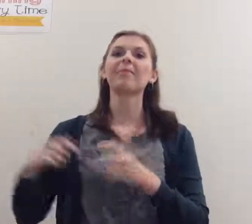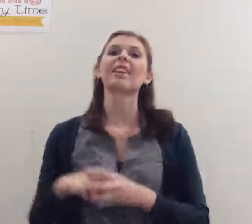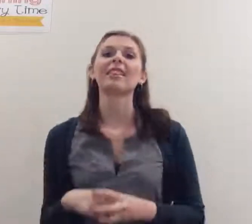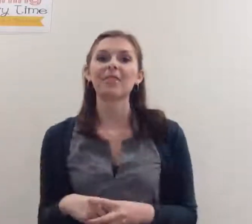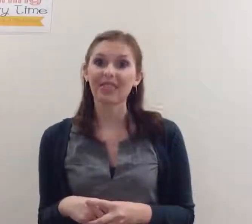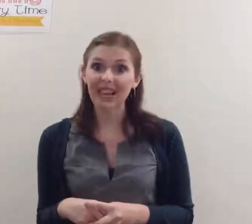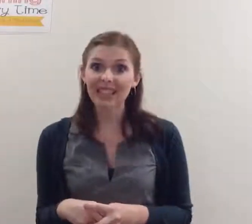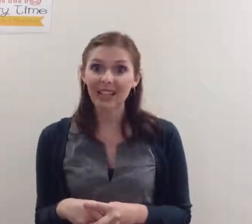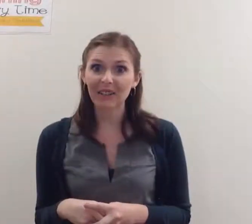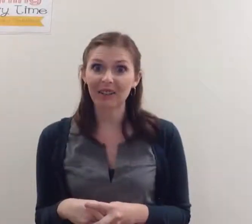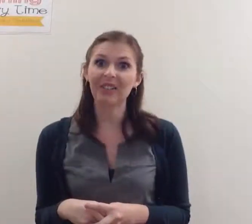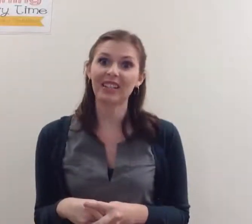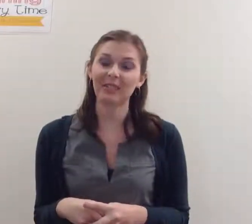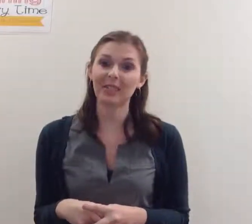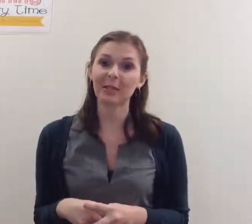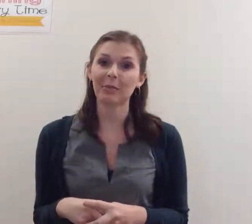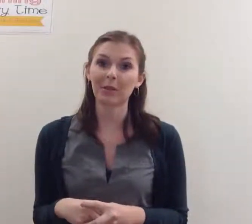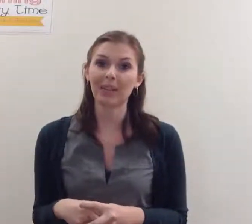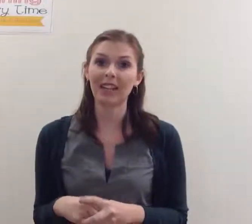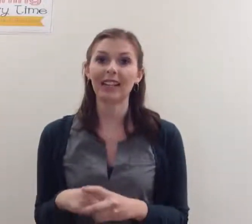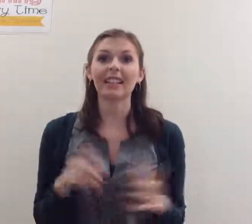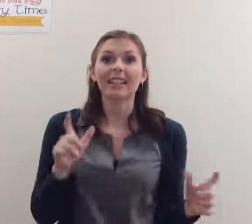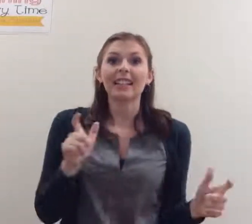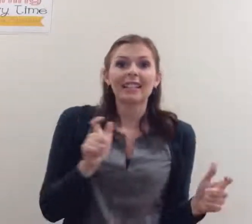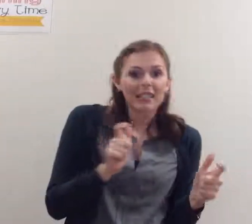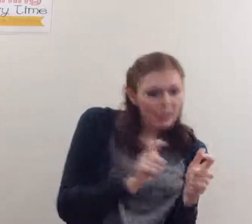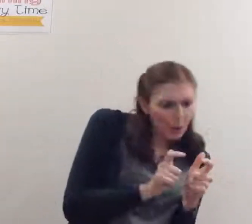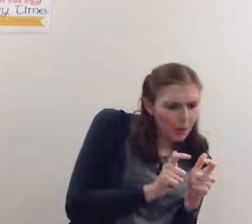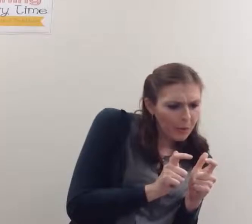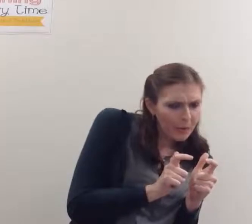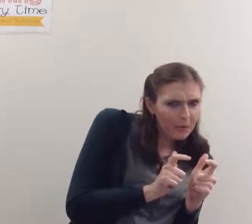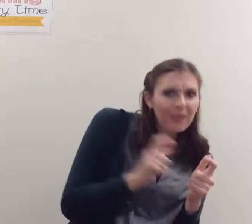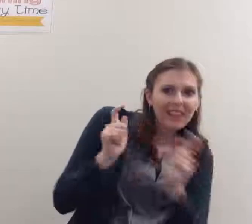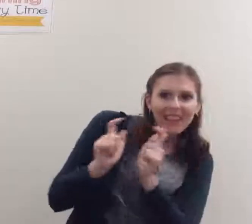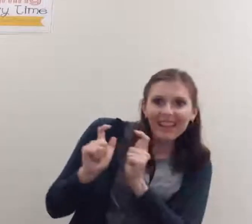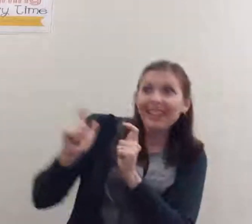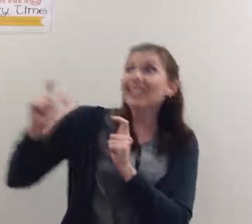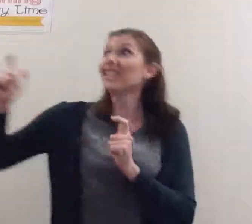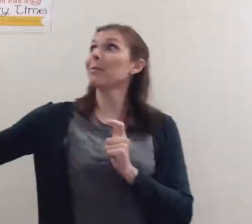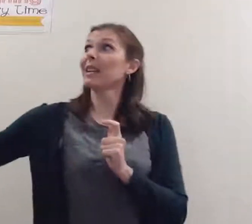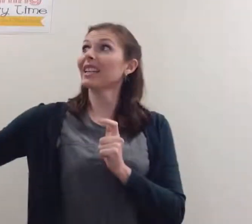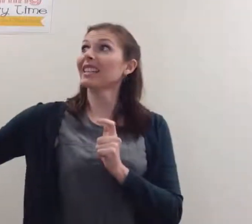So, that's how you show the difference between small and big.